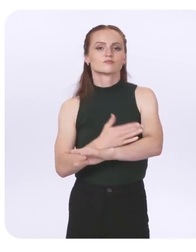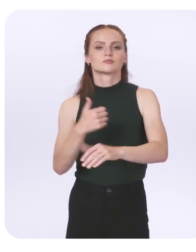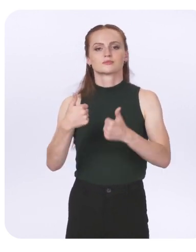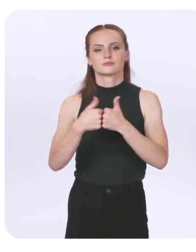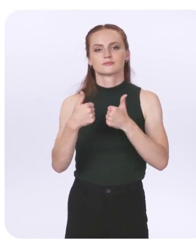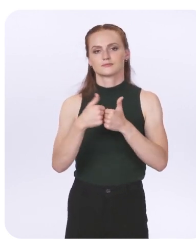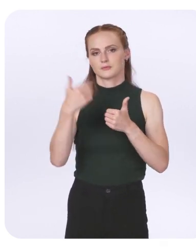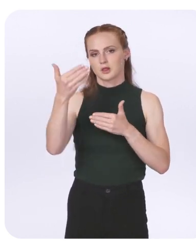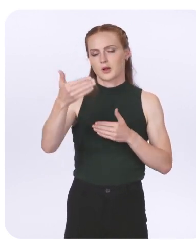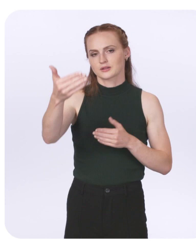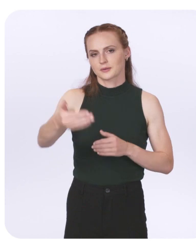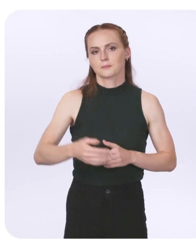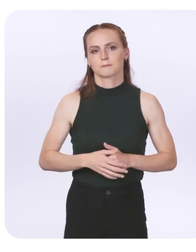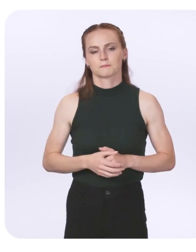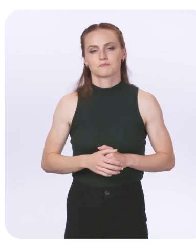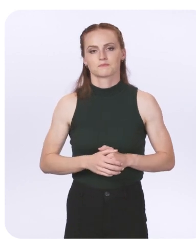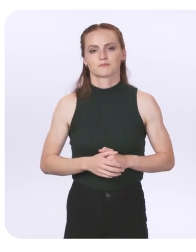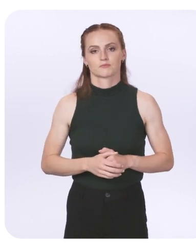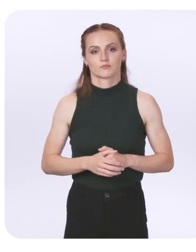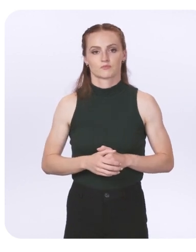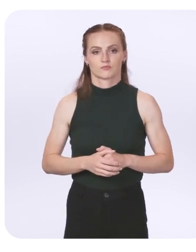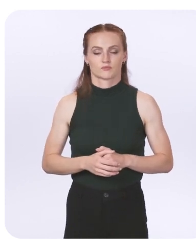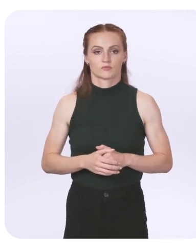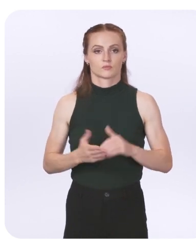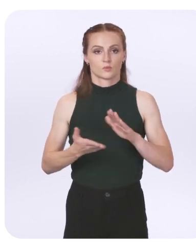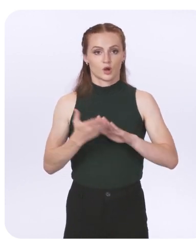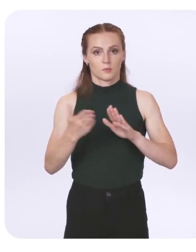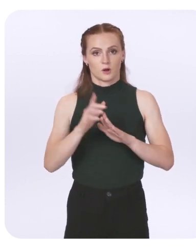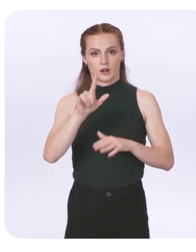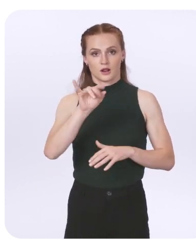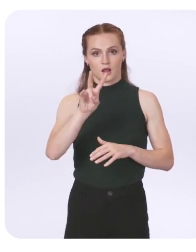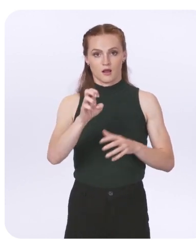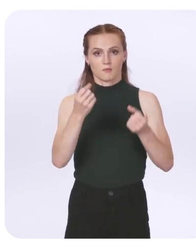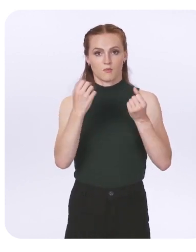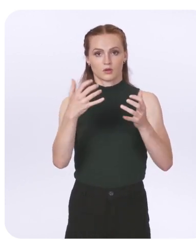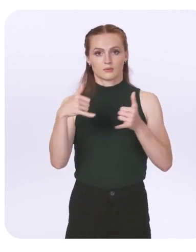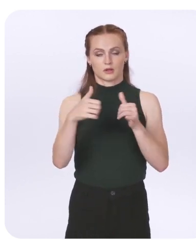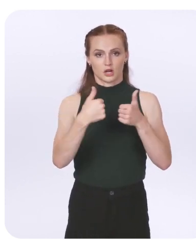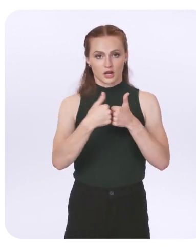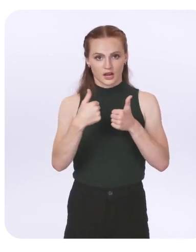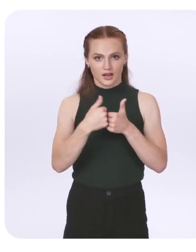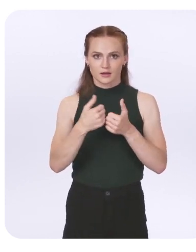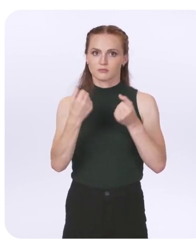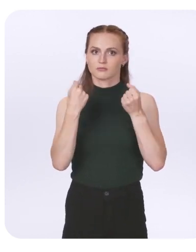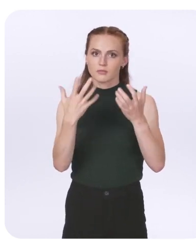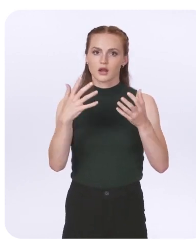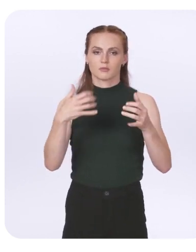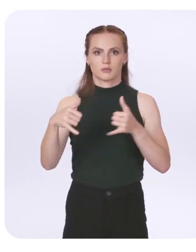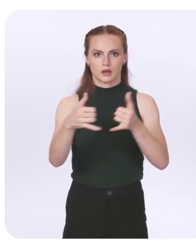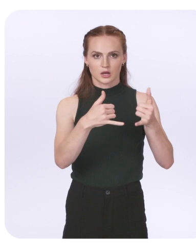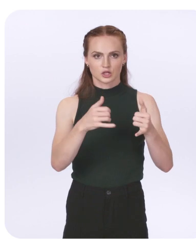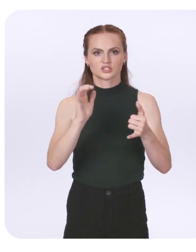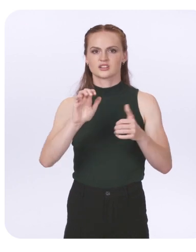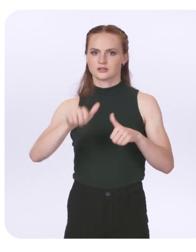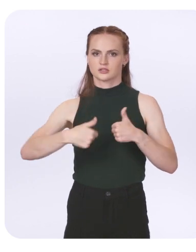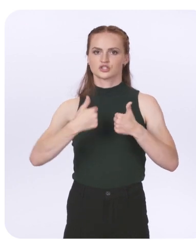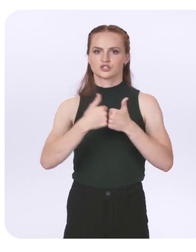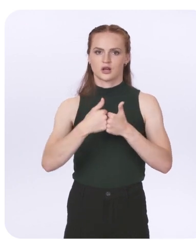Now operating a live multiplayer game with a large player base does present some challenges which you can’t ignore as a developer.